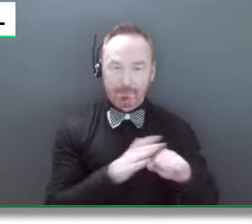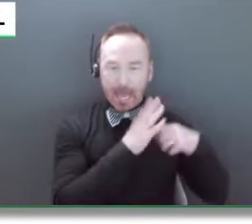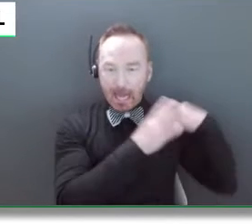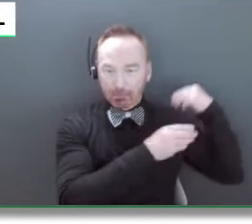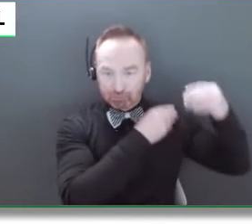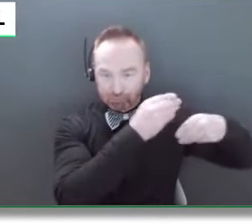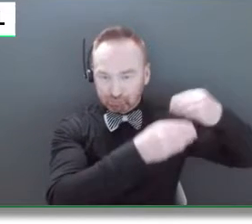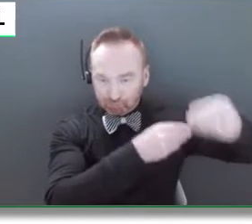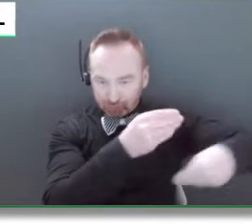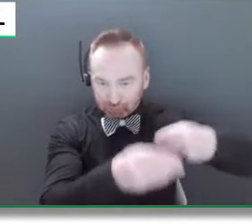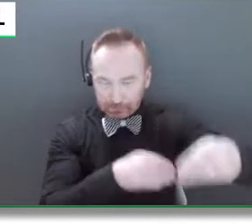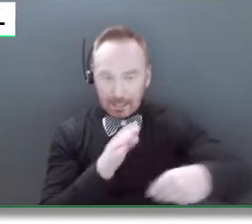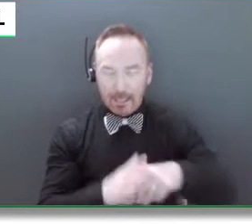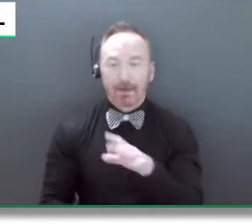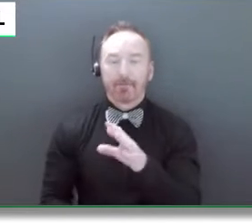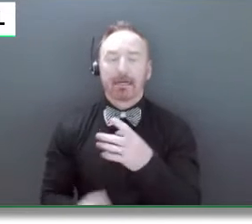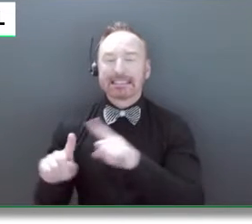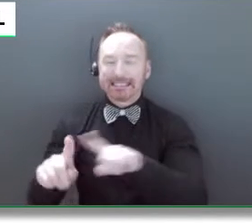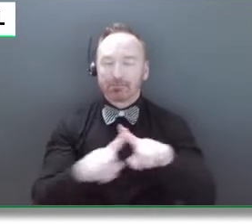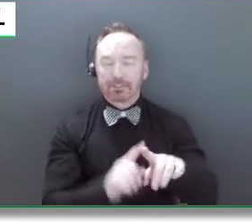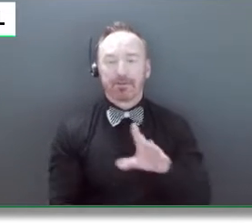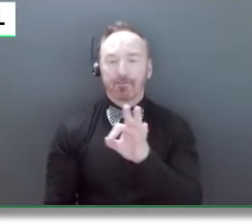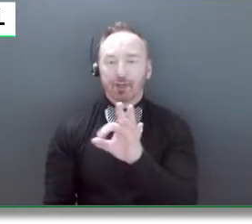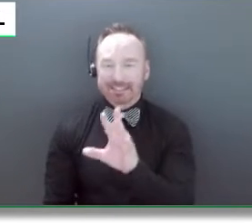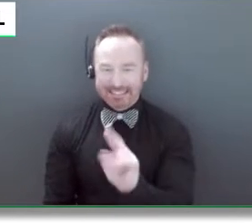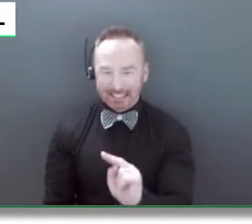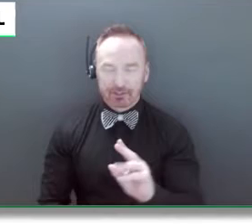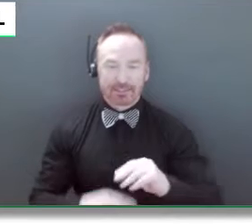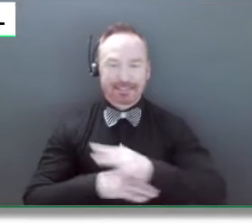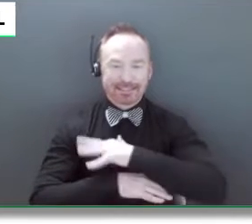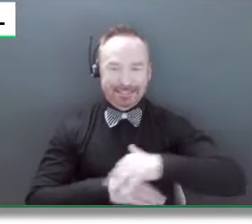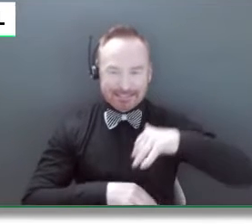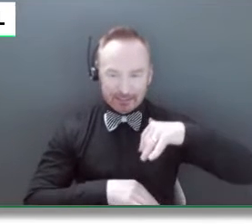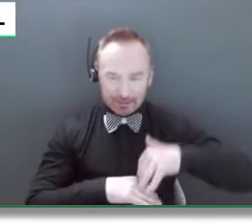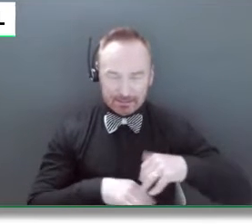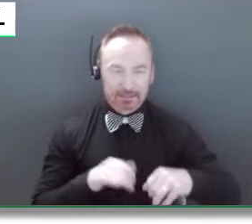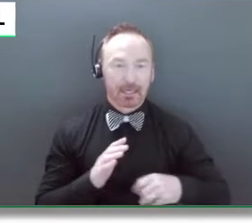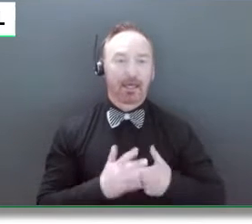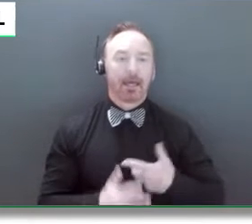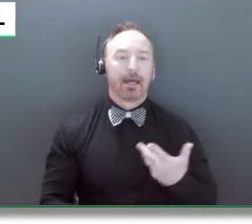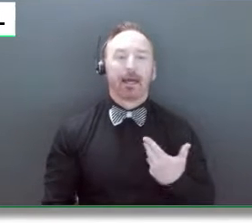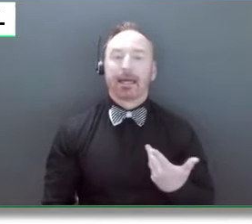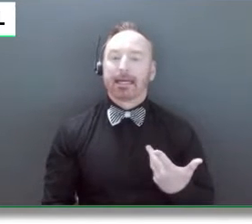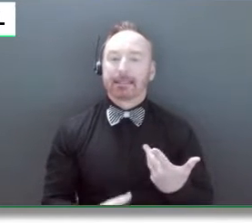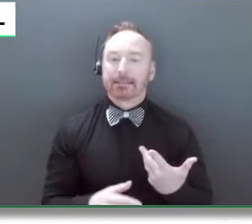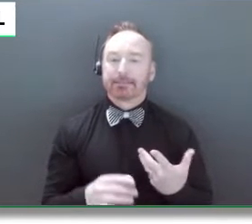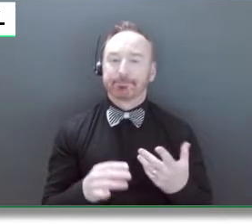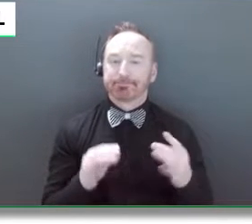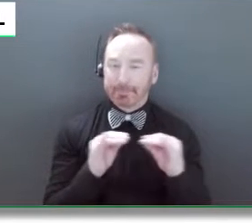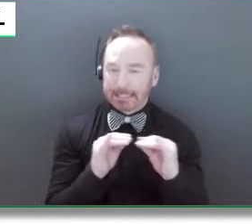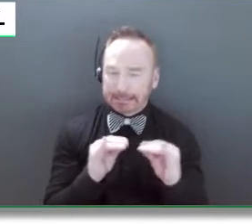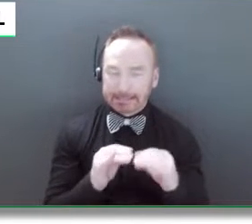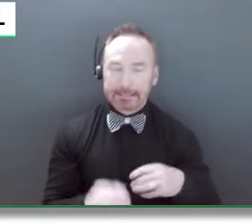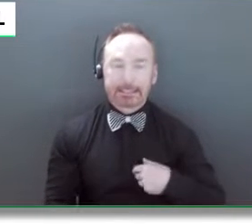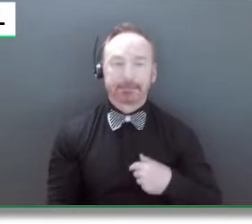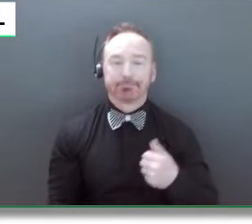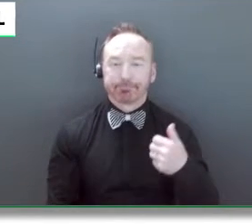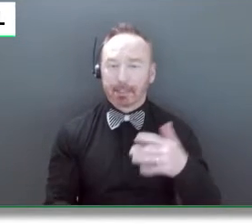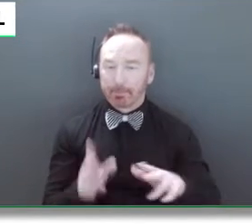uh Inuit and Metis people. So we would like to make this an acknowledgement as an act of reconciliation and